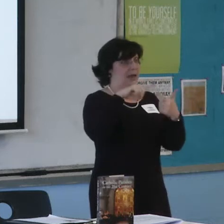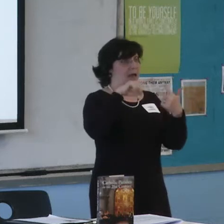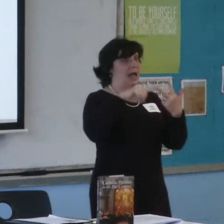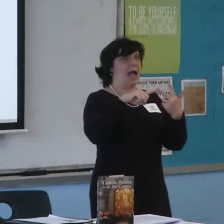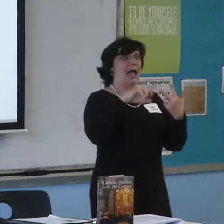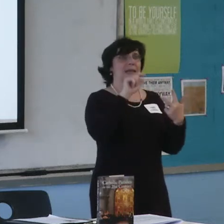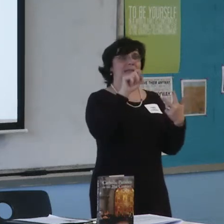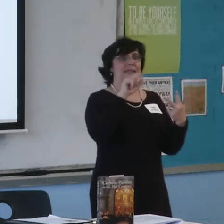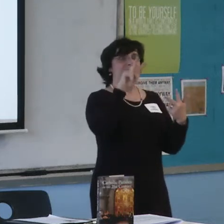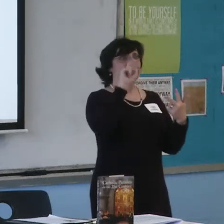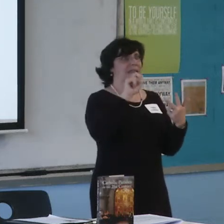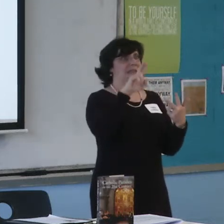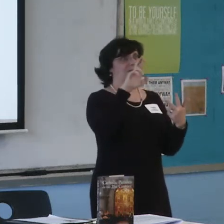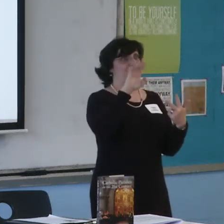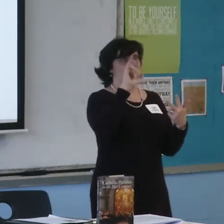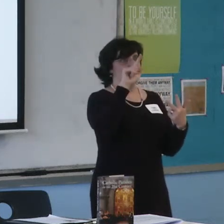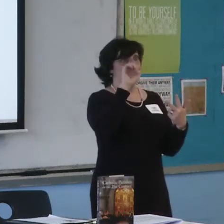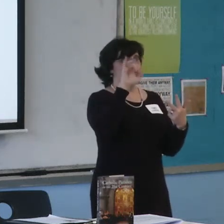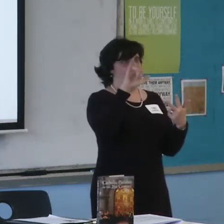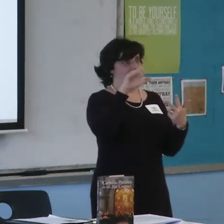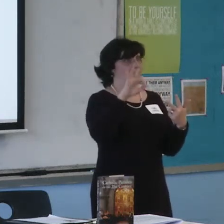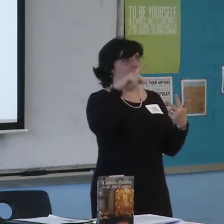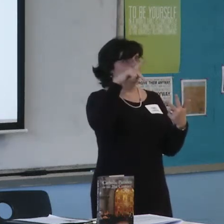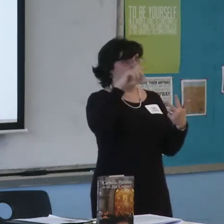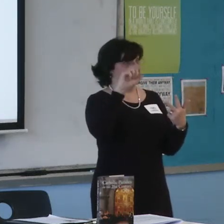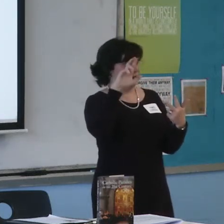resources, and Monsignor Enzler from Catholic Charities, and they came to CARA